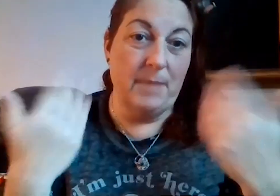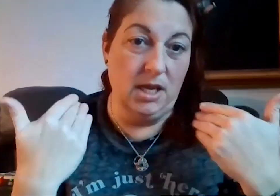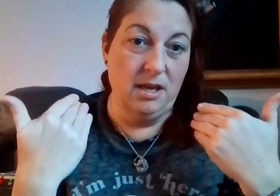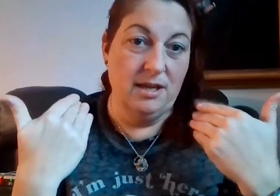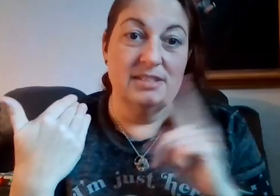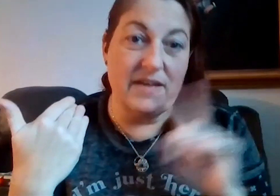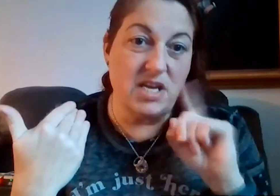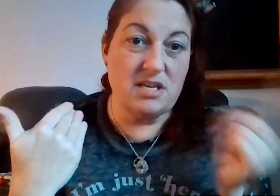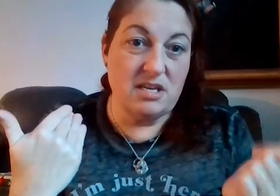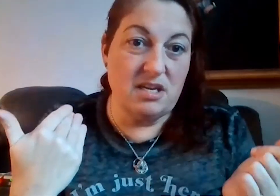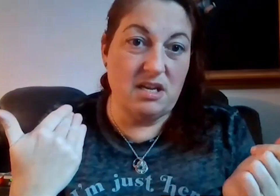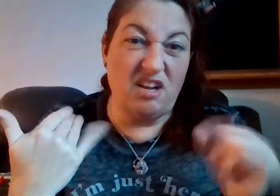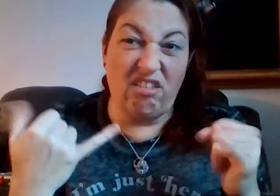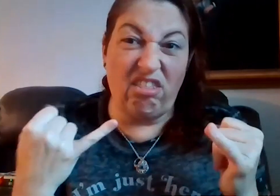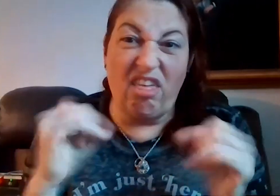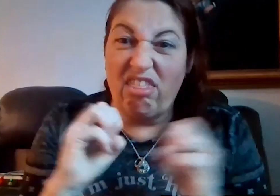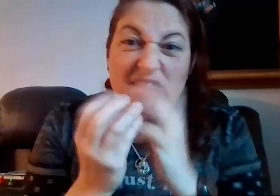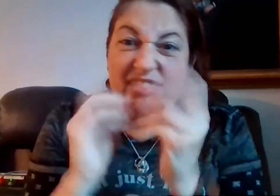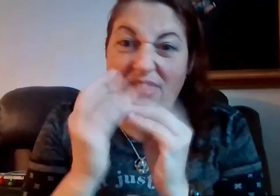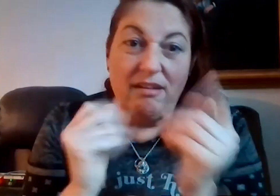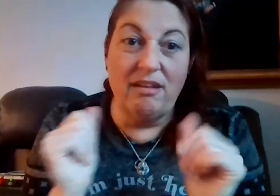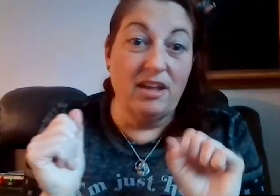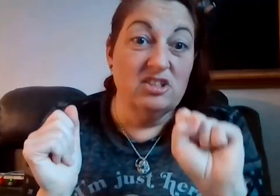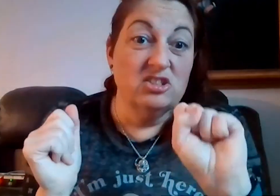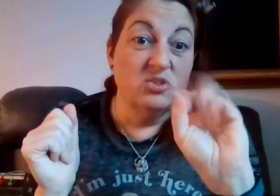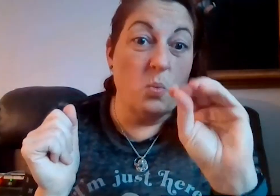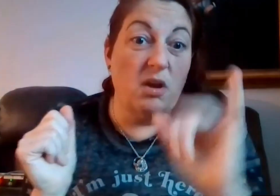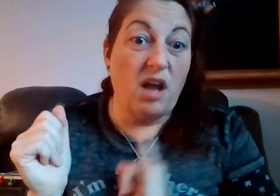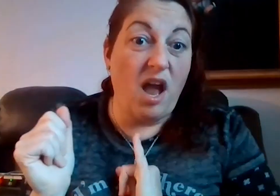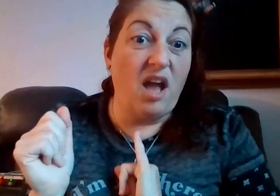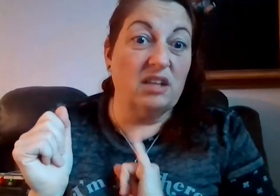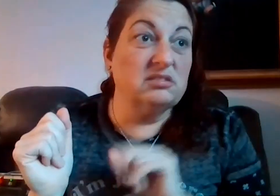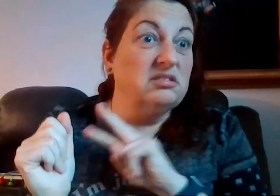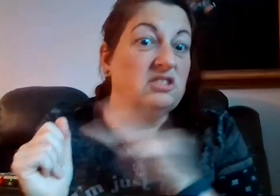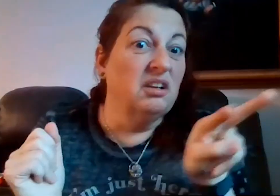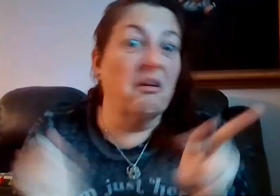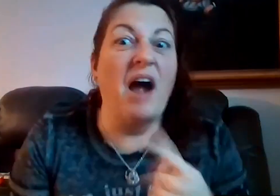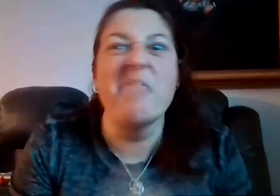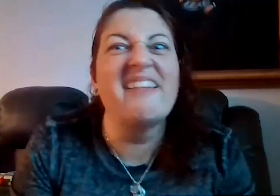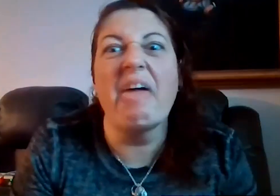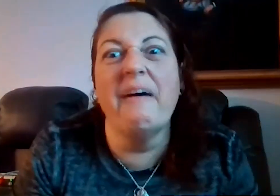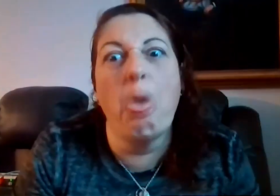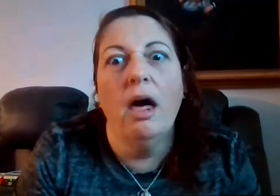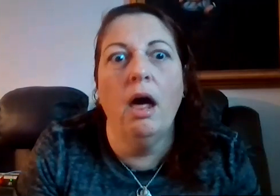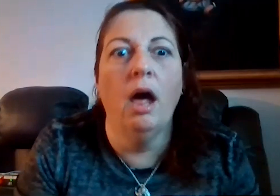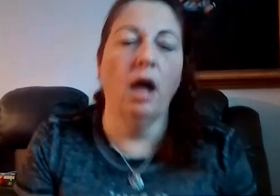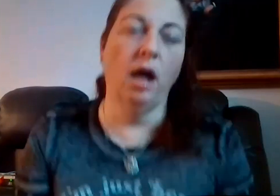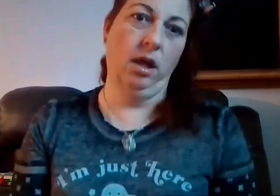kind of make fun of the deaf, and so I'll look at them